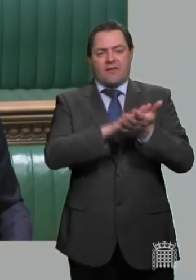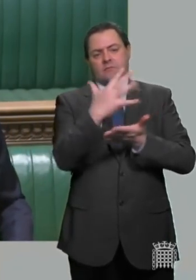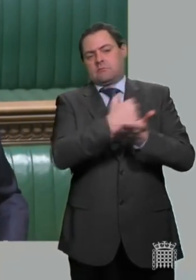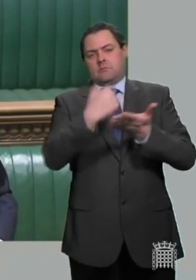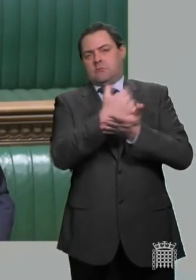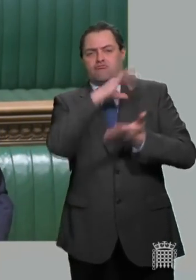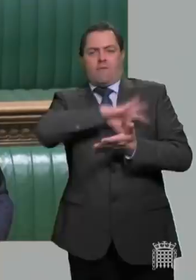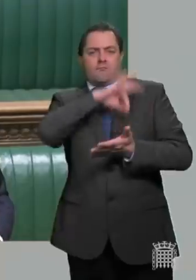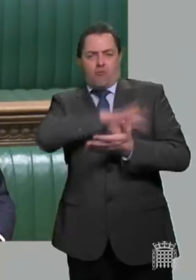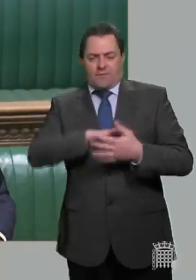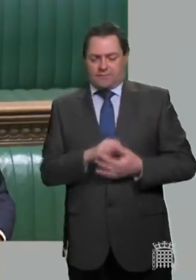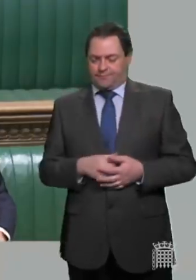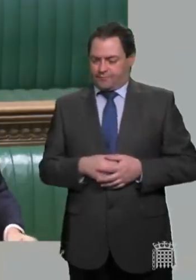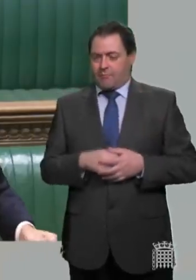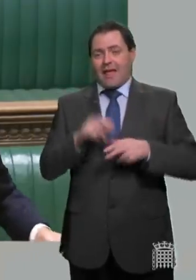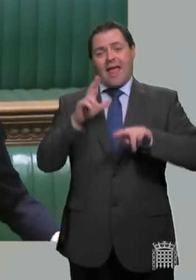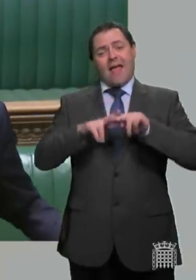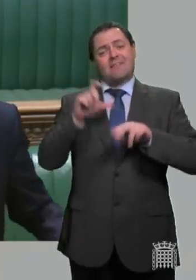The Foreign, Commonwealth and Development Office will shortly be consulting on his proposals.